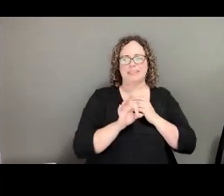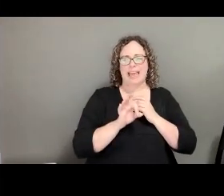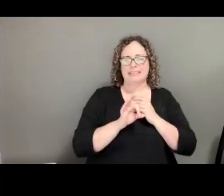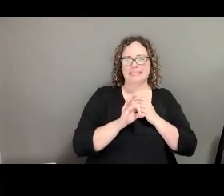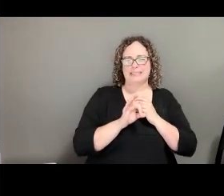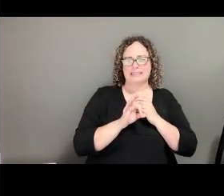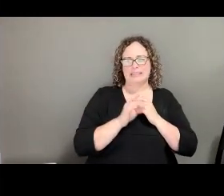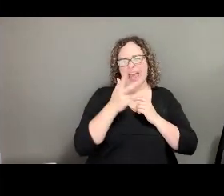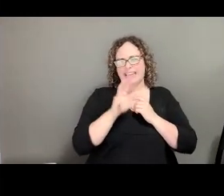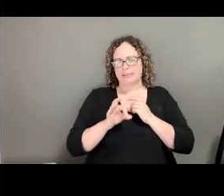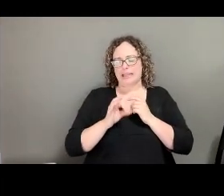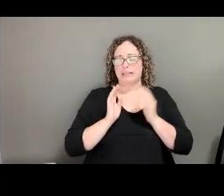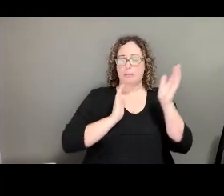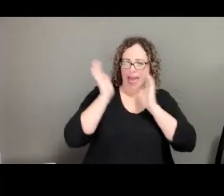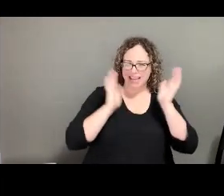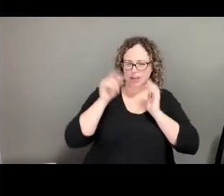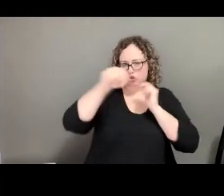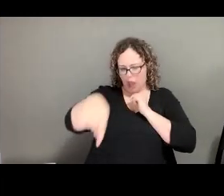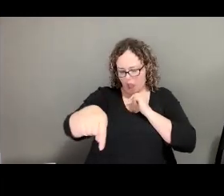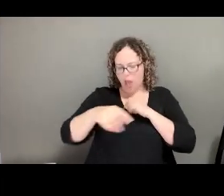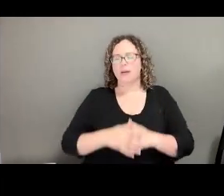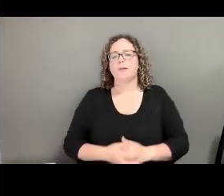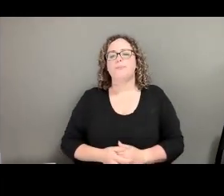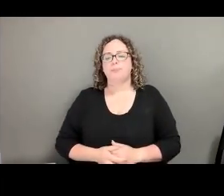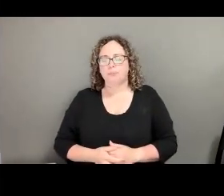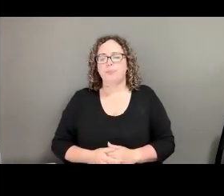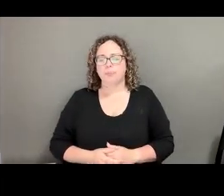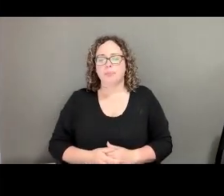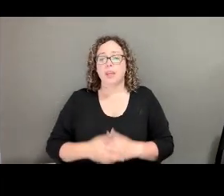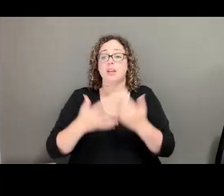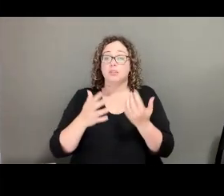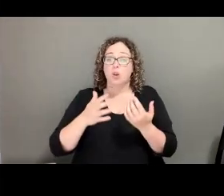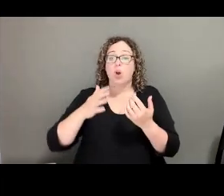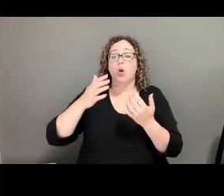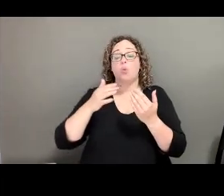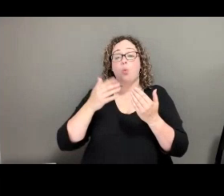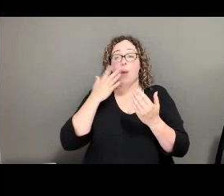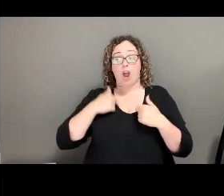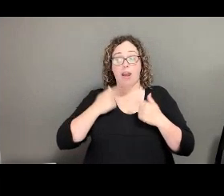those big mosques down at the cove and that were Chinese temples all around the island, and everybody was included